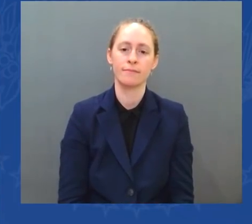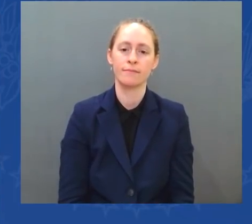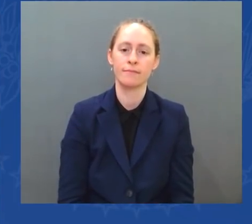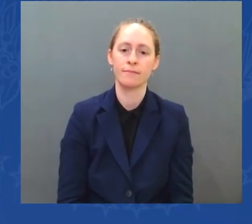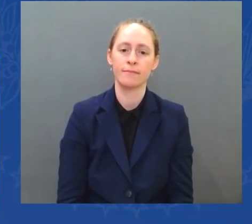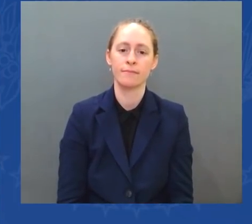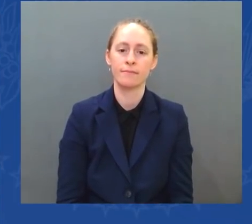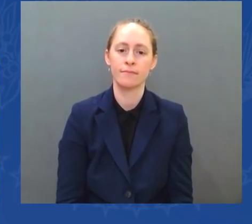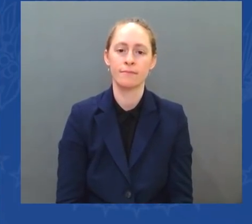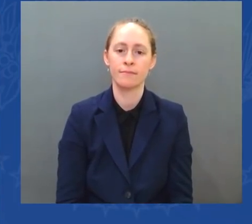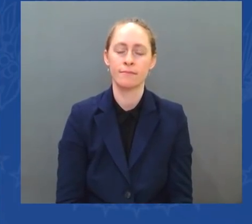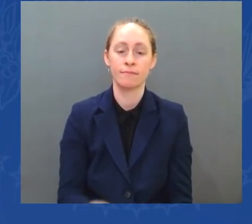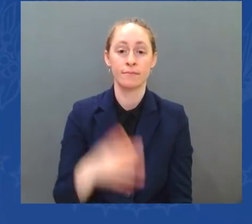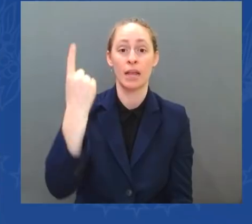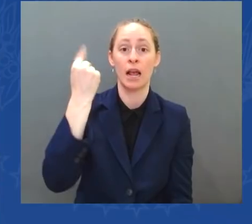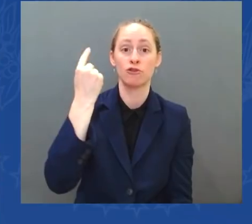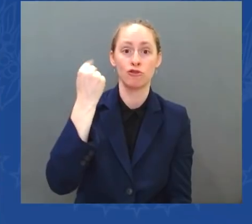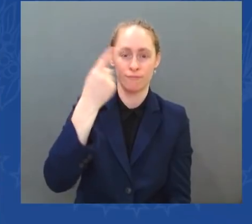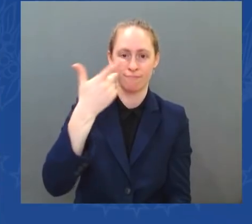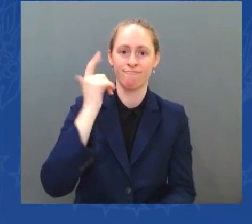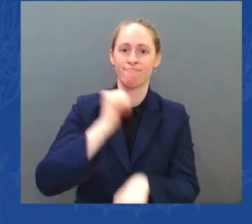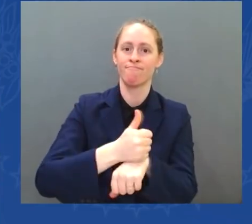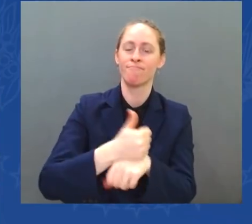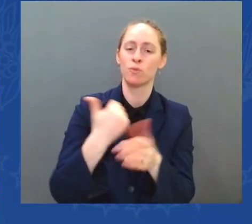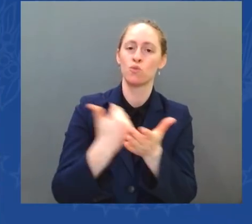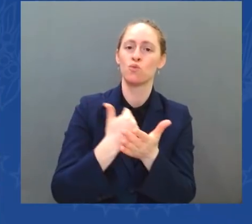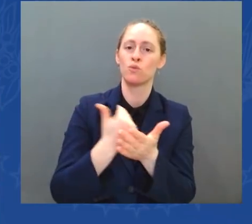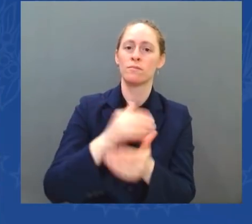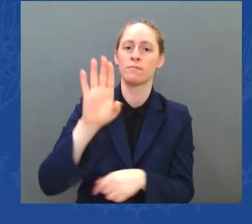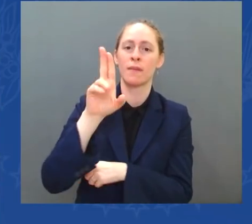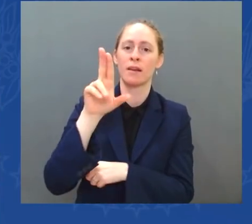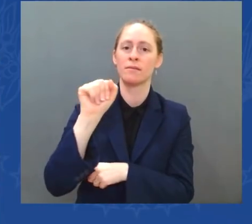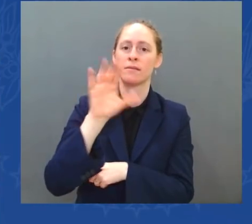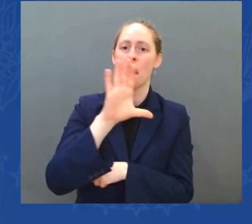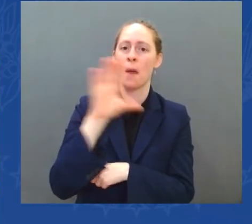It's incredible. What you all are doing is really incredible.